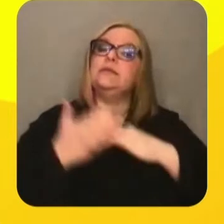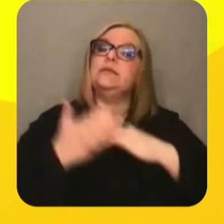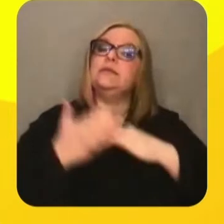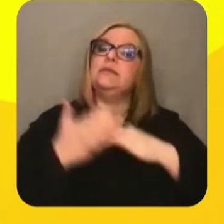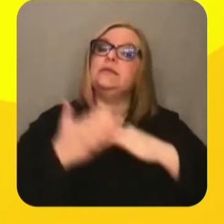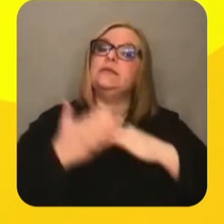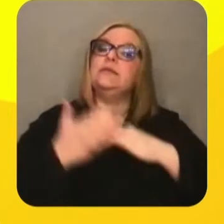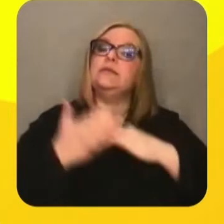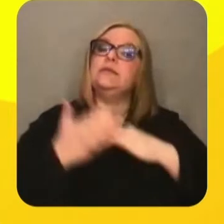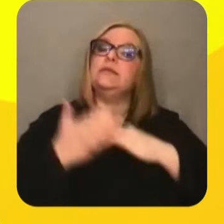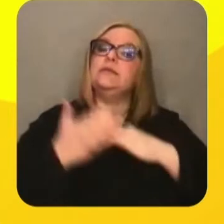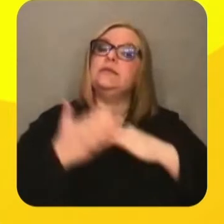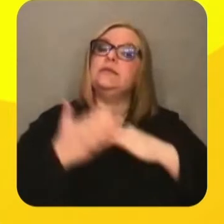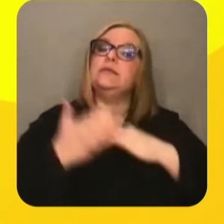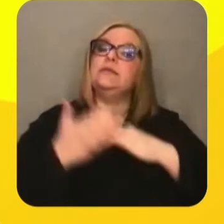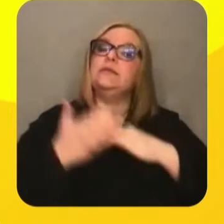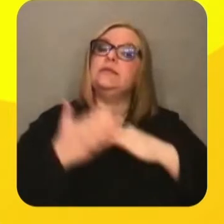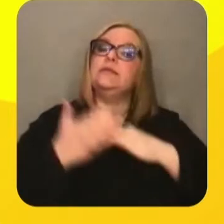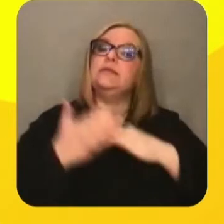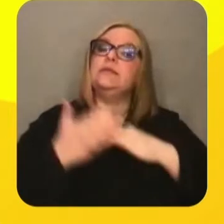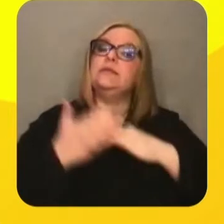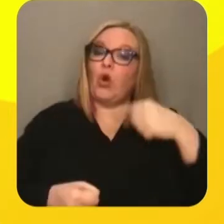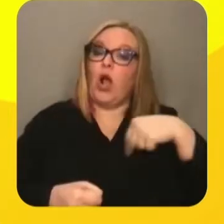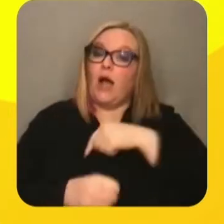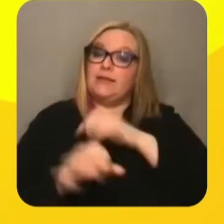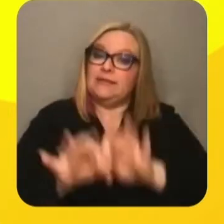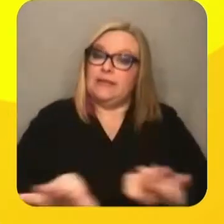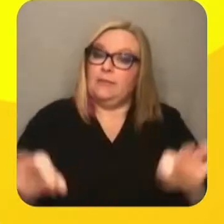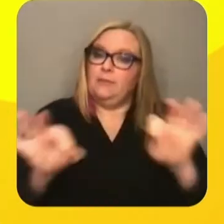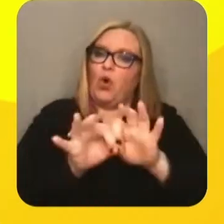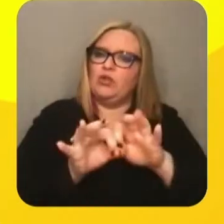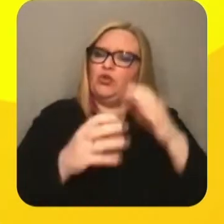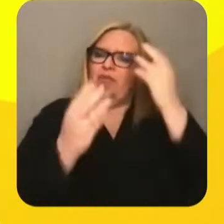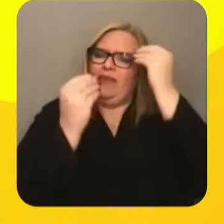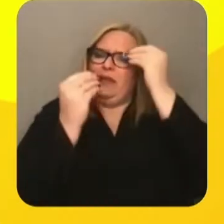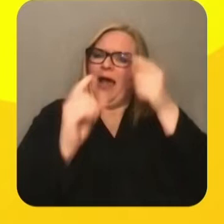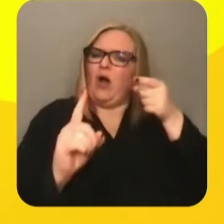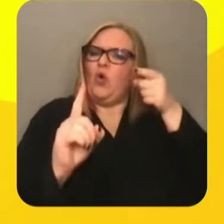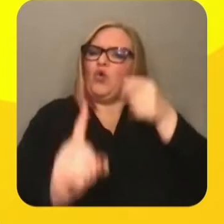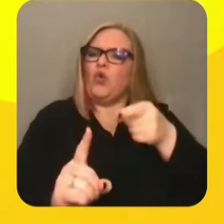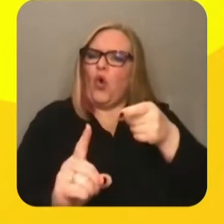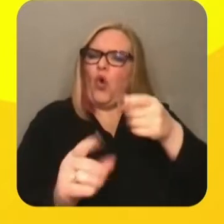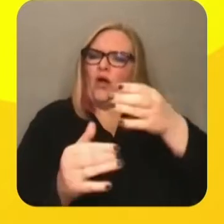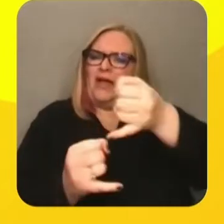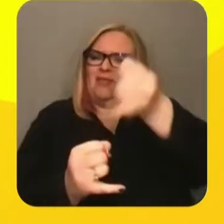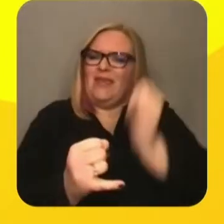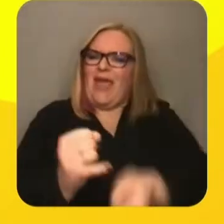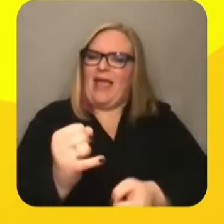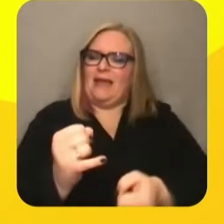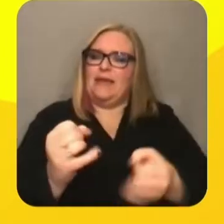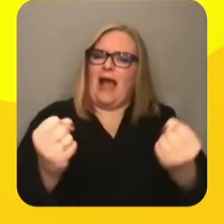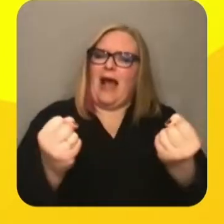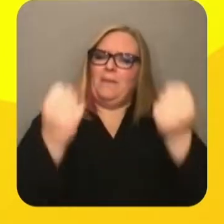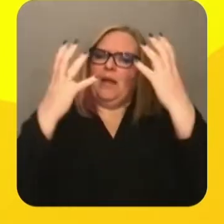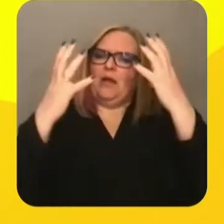For us, it's important to say what is that and how much intersecting the data and that kind of clinical.